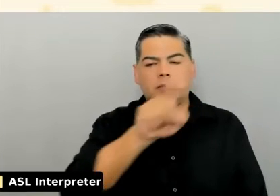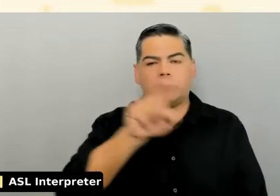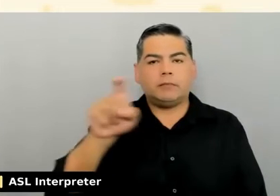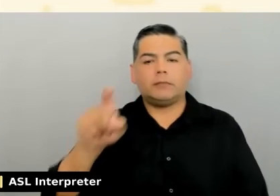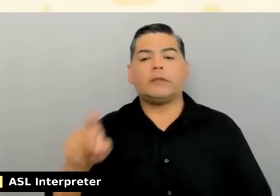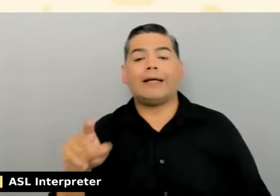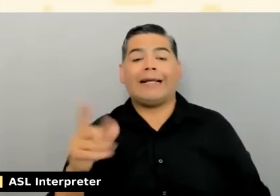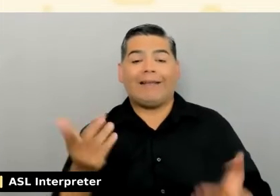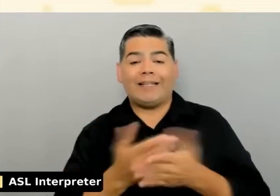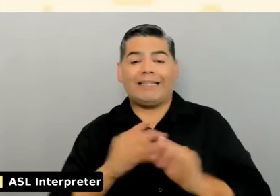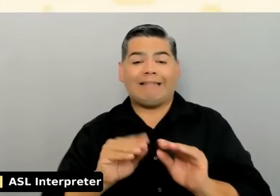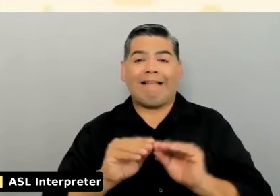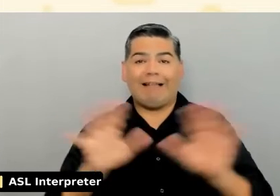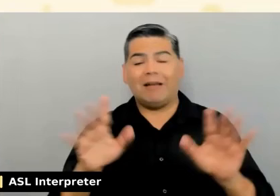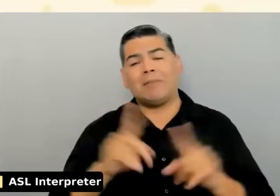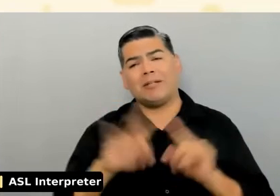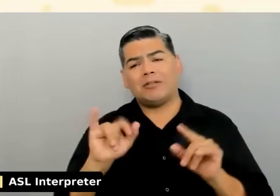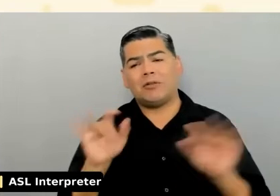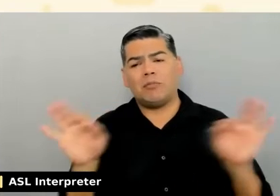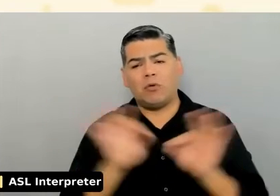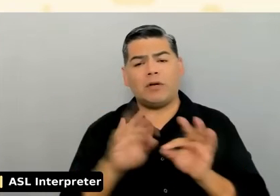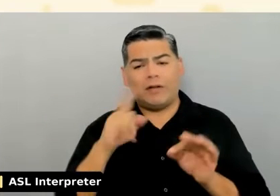that one can interact with the given control.